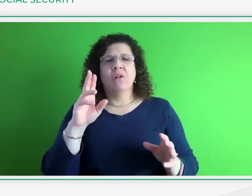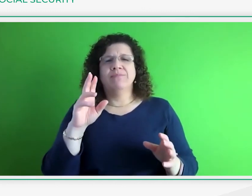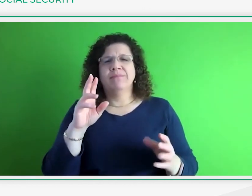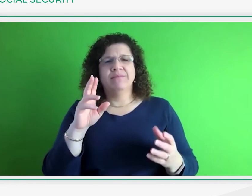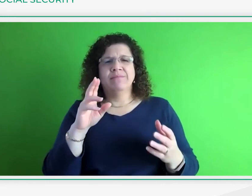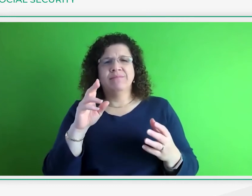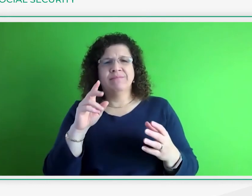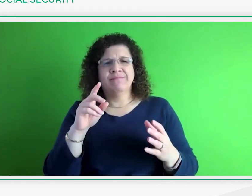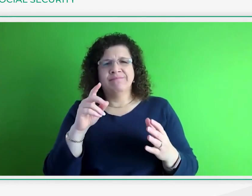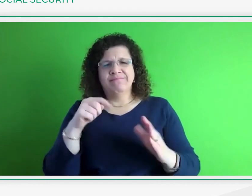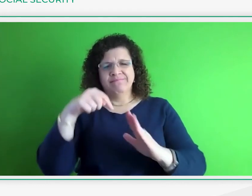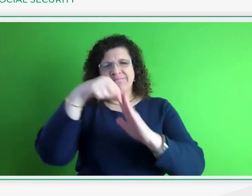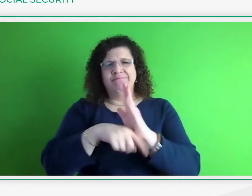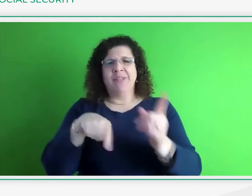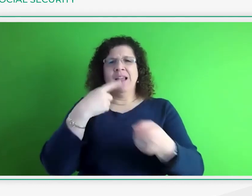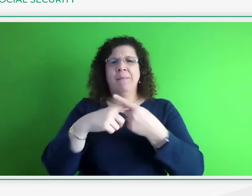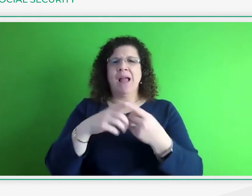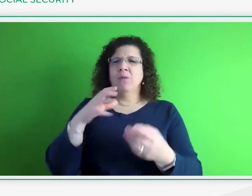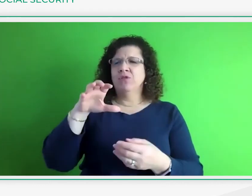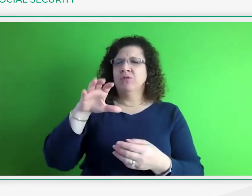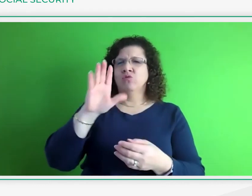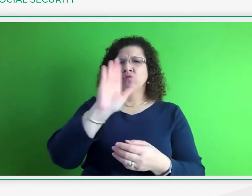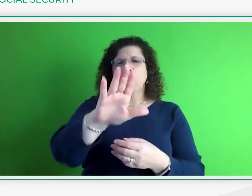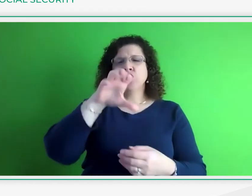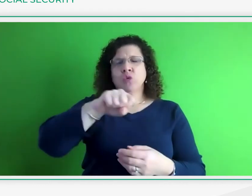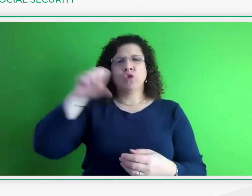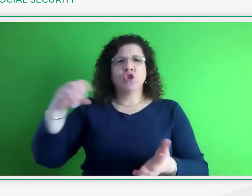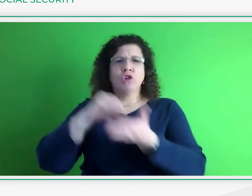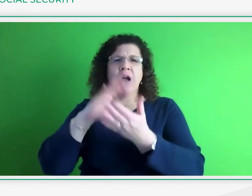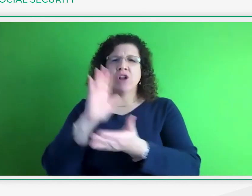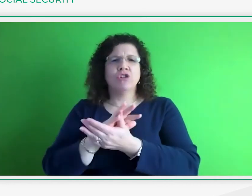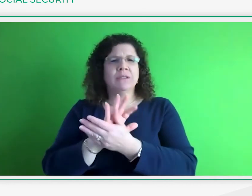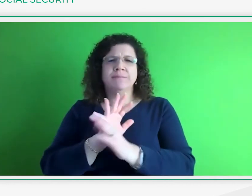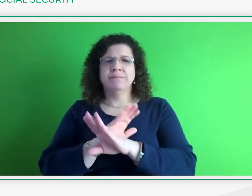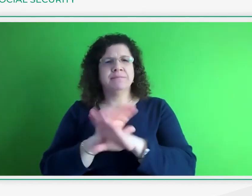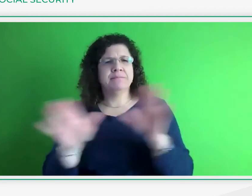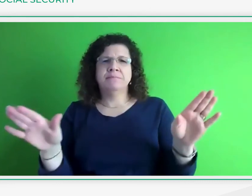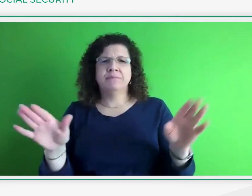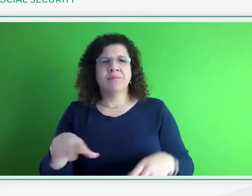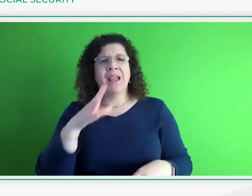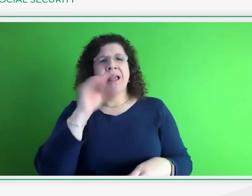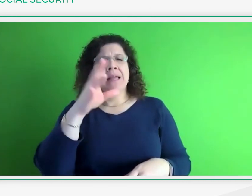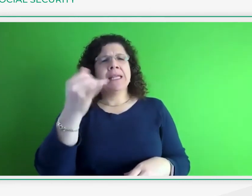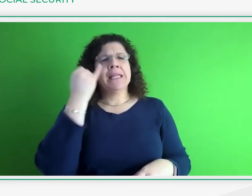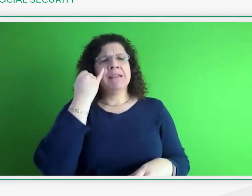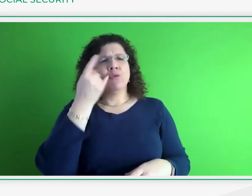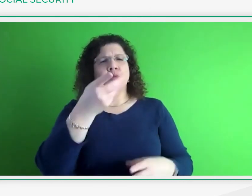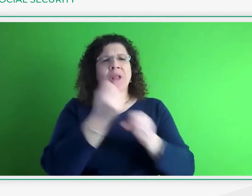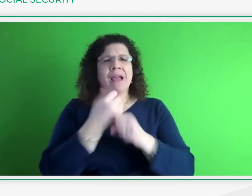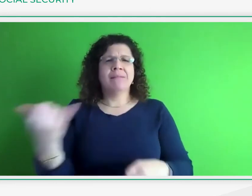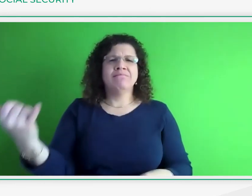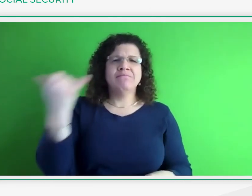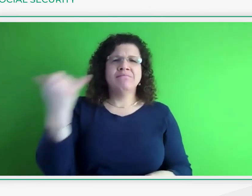go in-depth about your Social Security record, or any of that information.